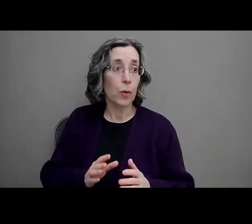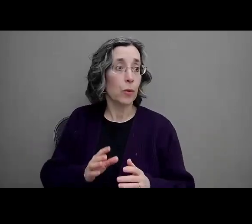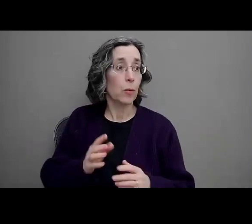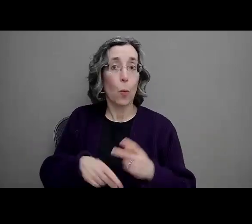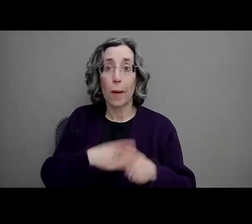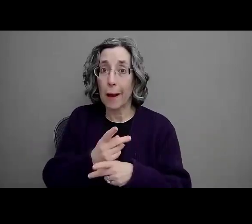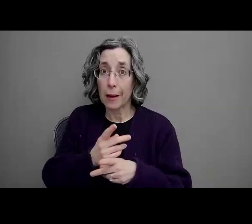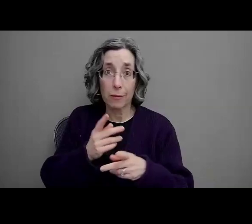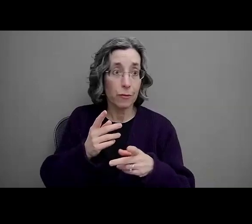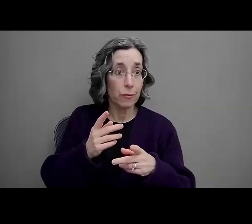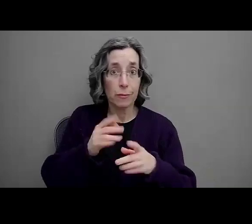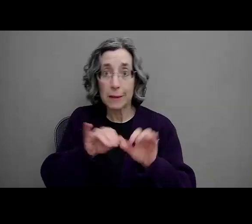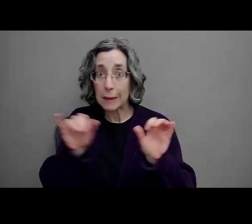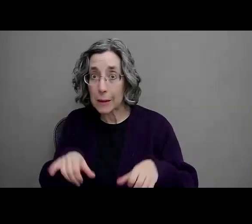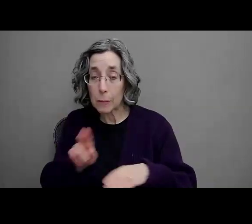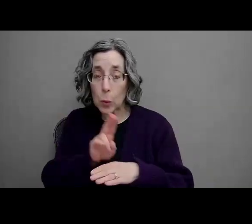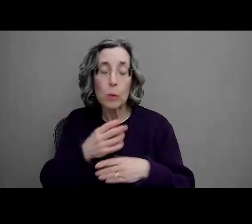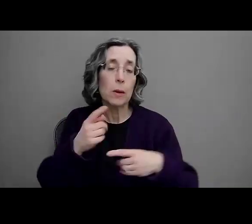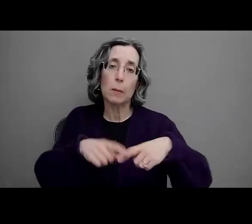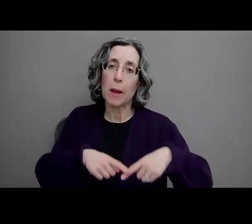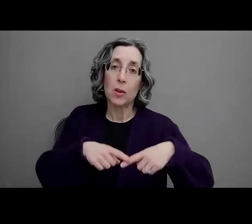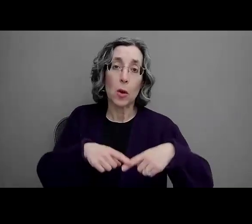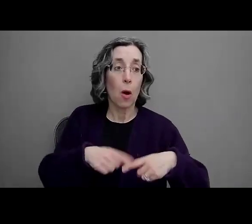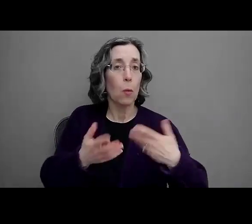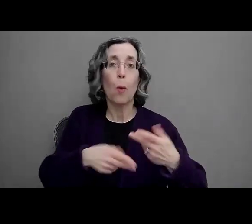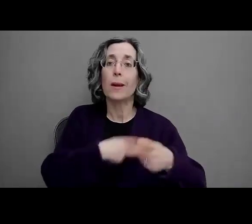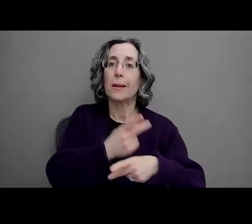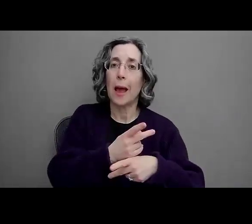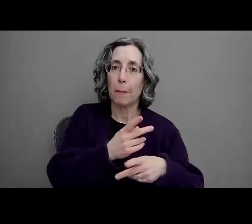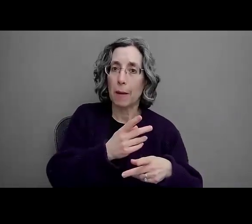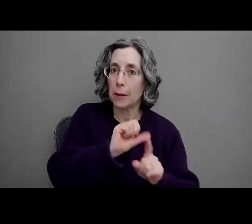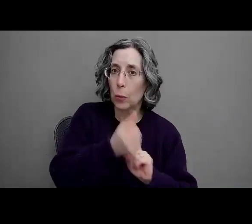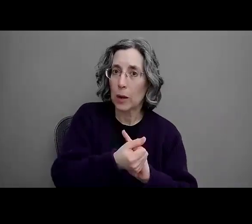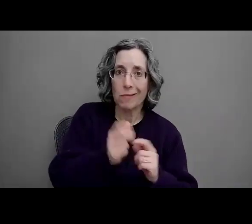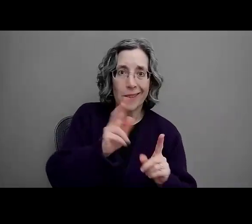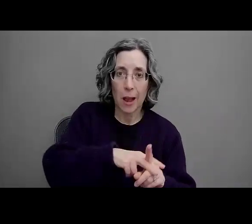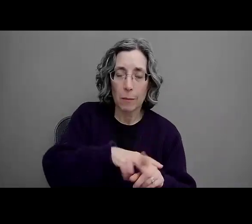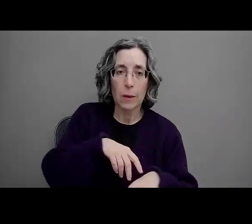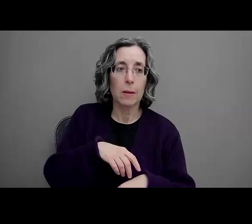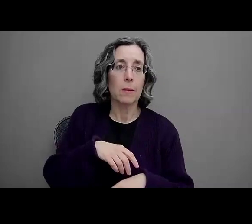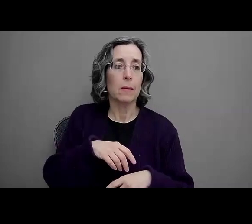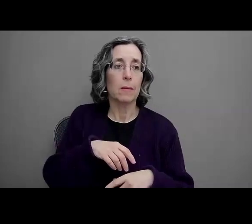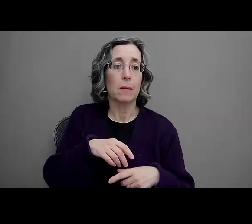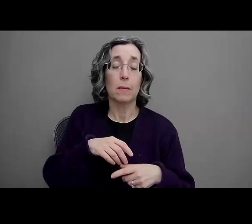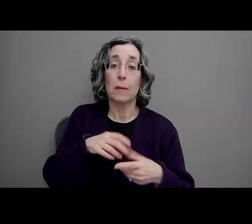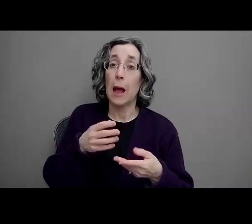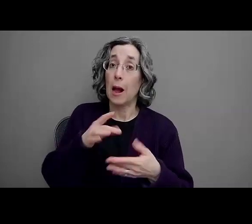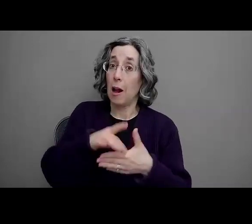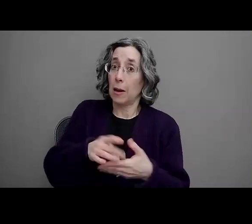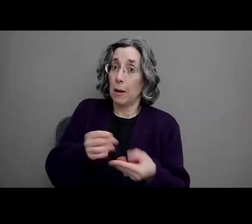the setting, the length of the assignment, the type of